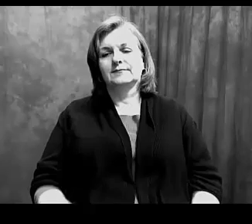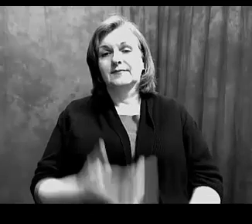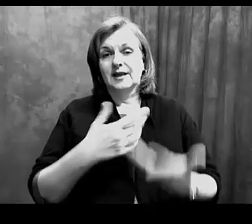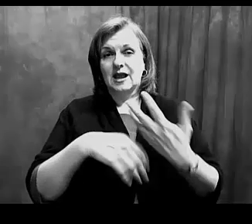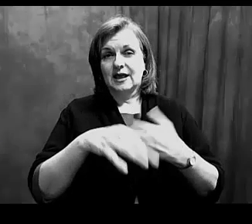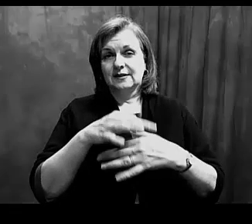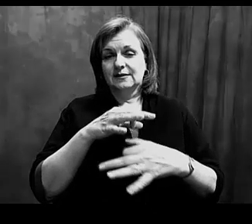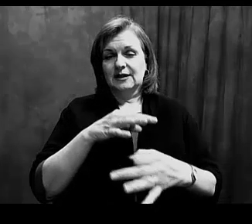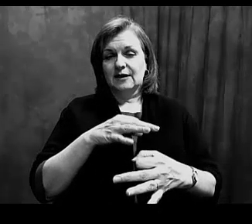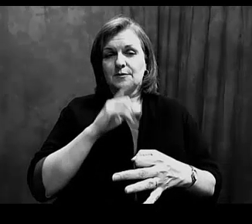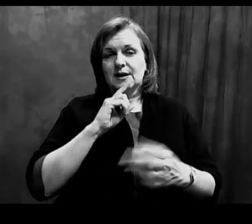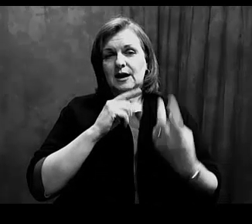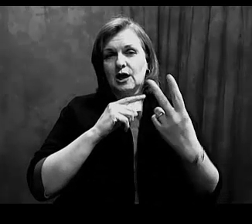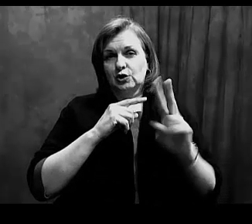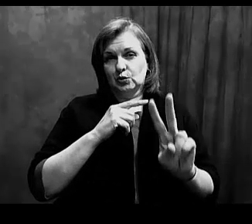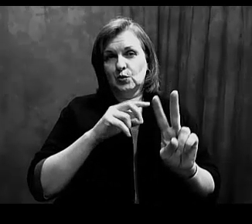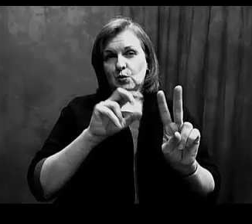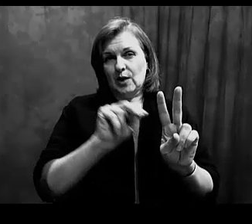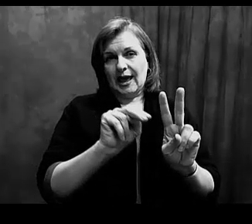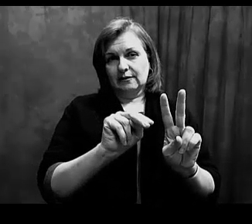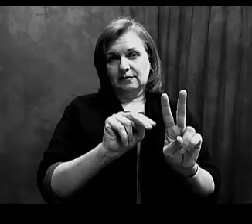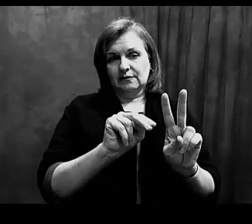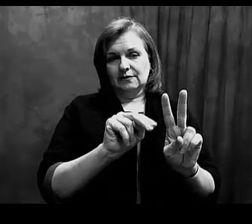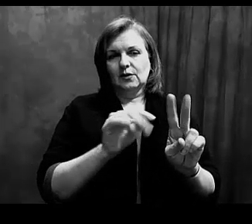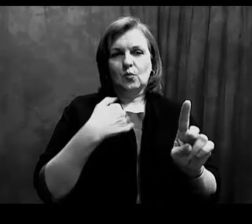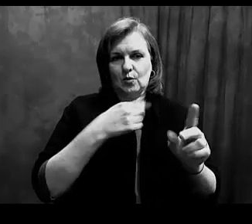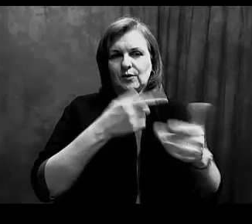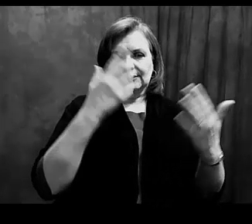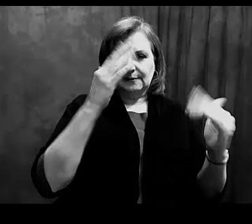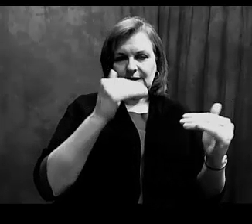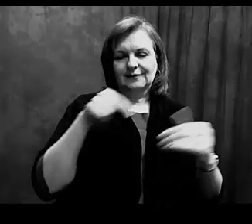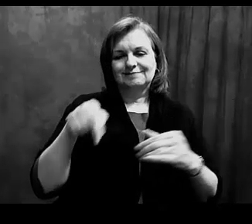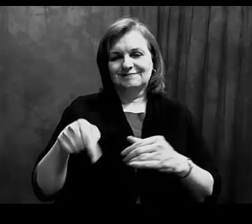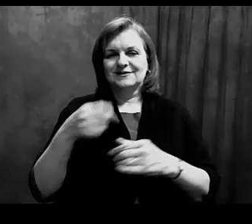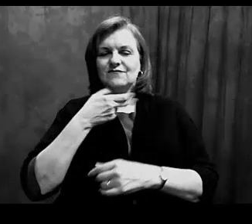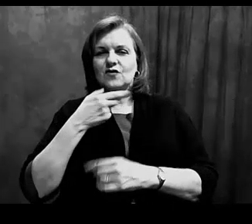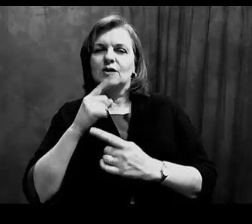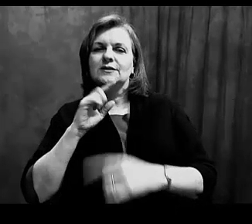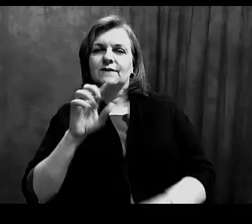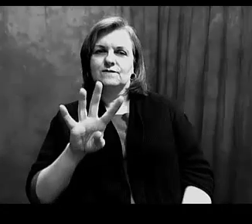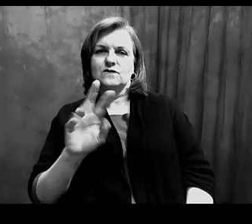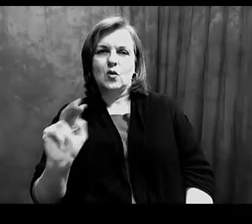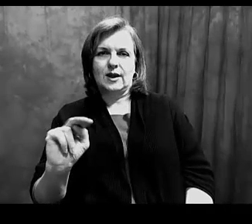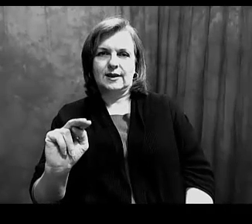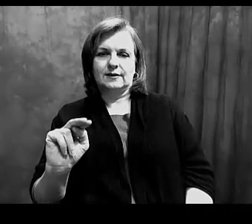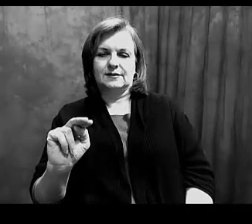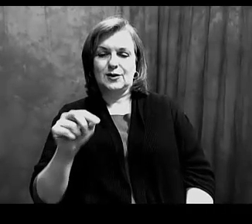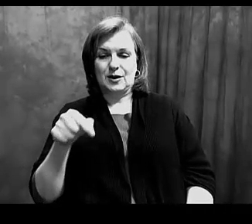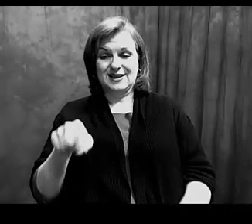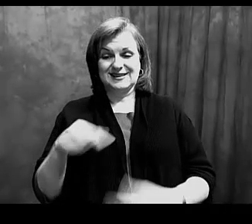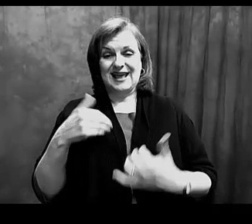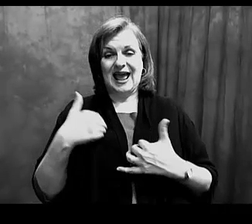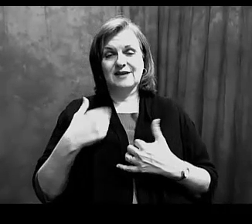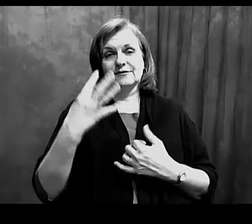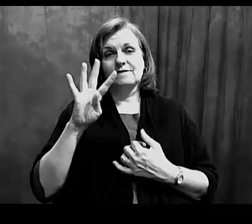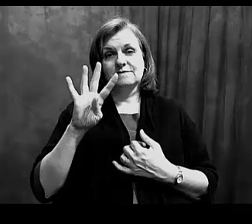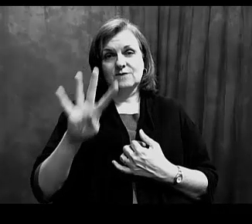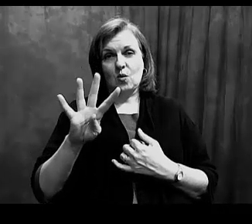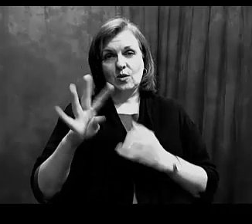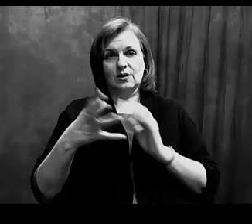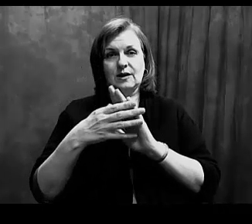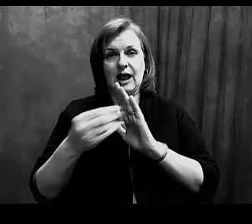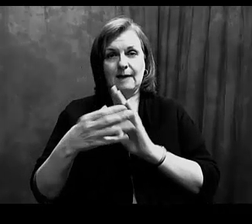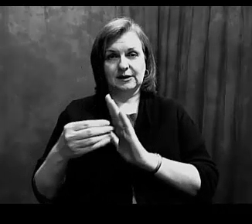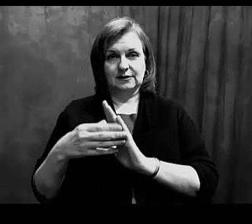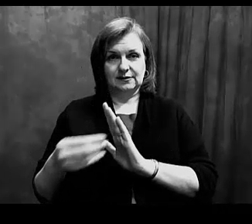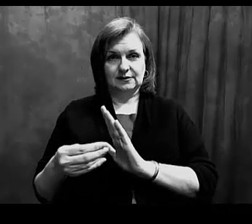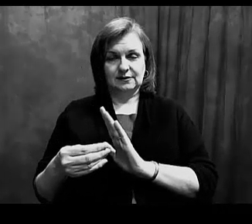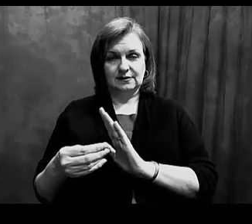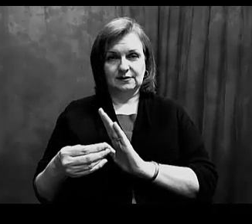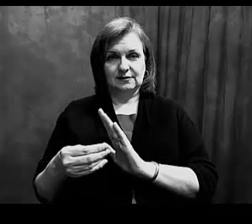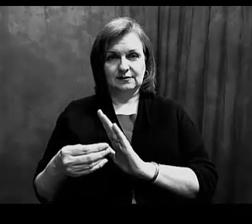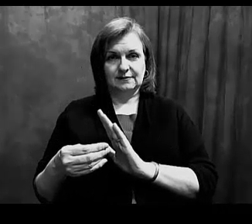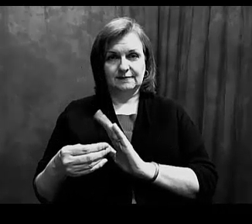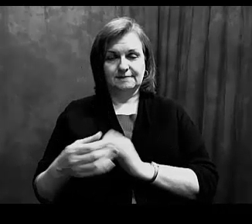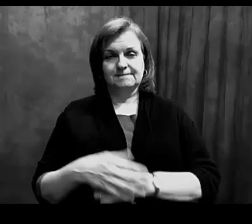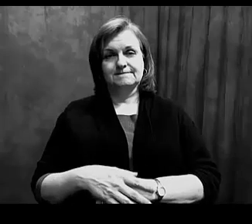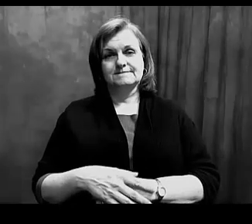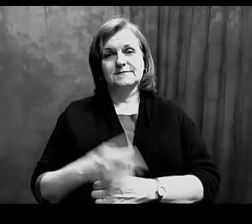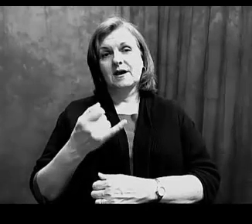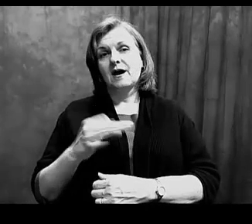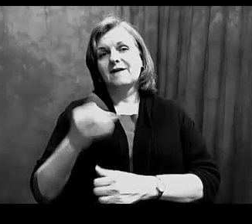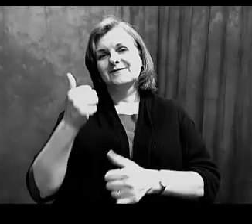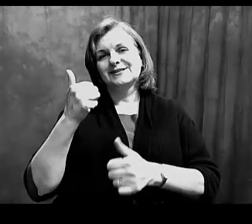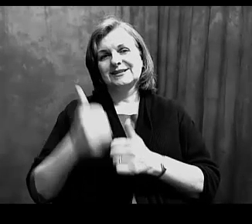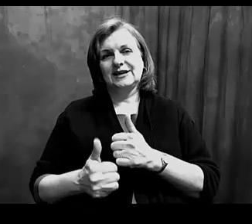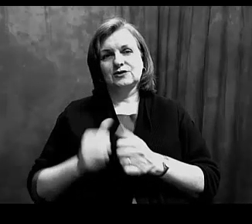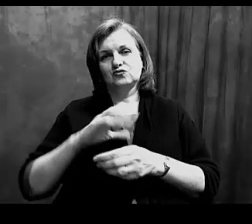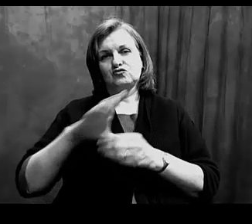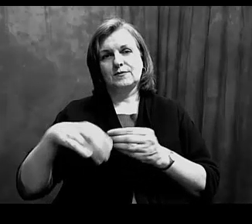it instead of being a 2n organism as we would expect it actually is 4n -- and that means that it has 4 copies